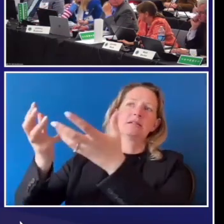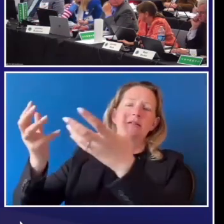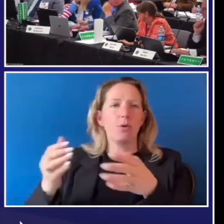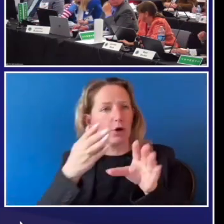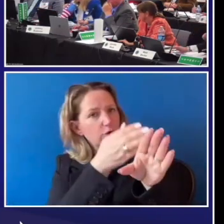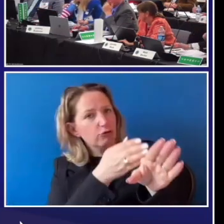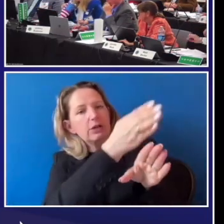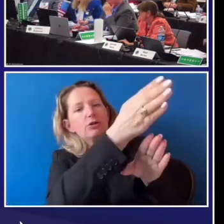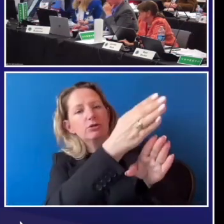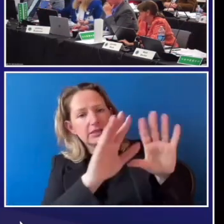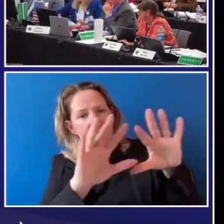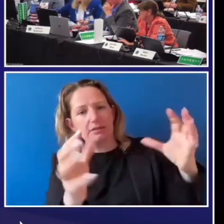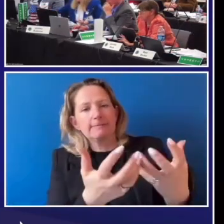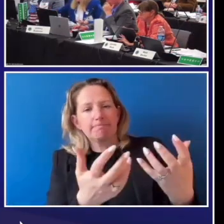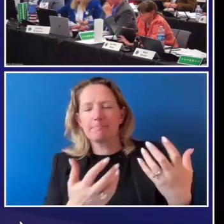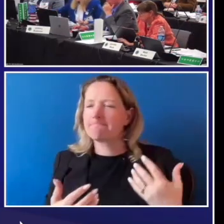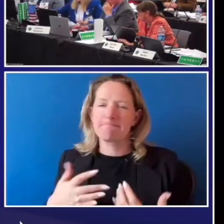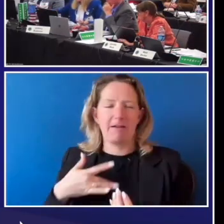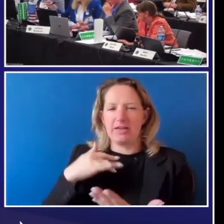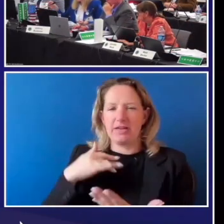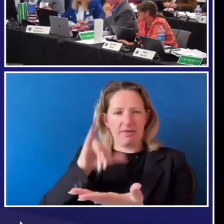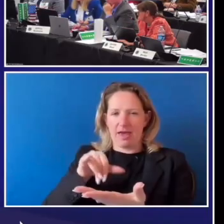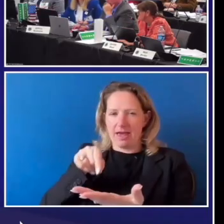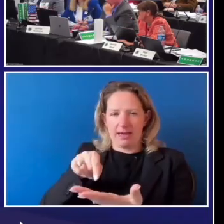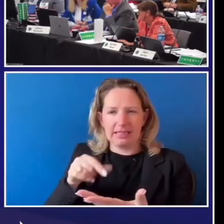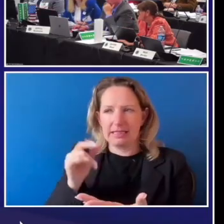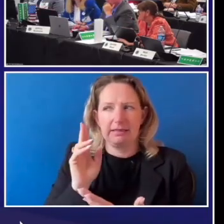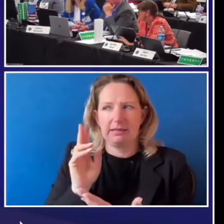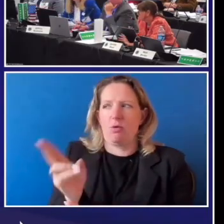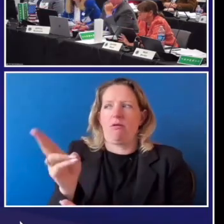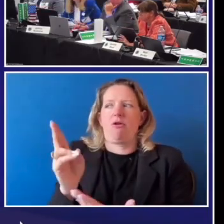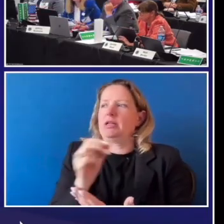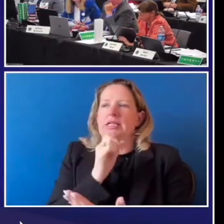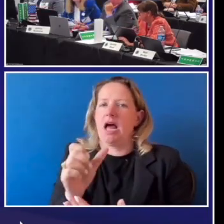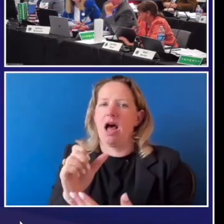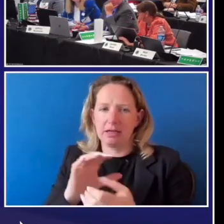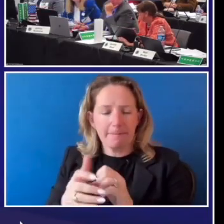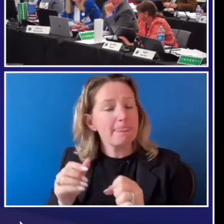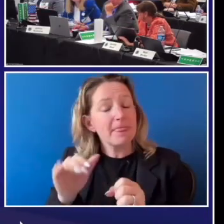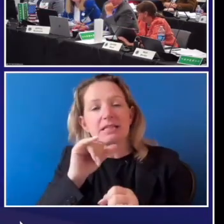Um, that's, it's just historical. And so it's not that I don't, it's not the term by it.